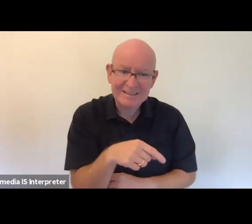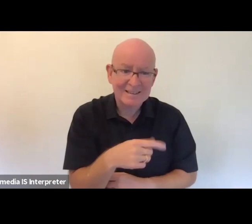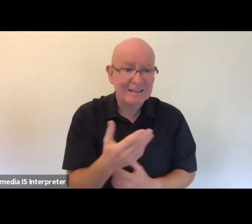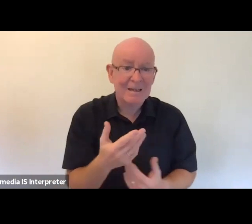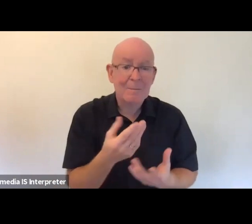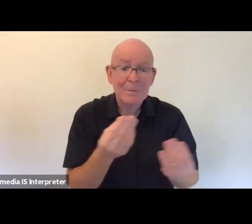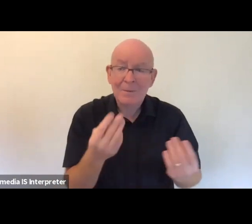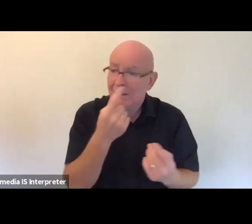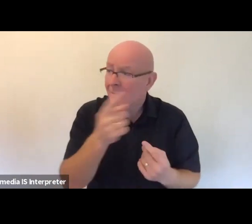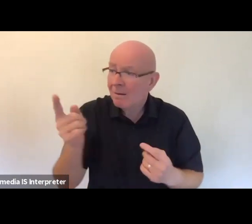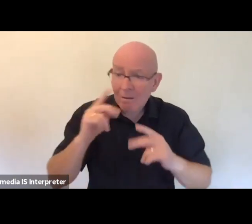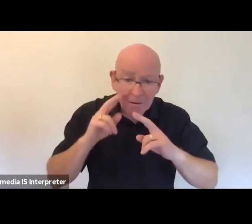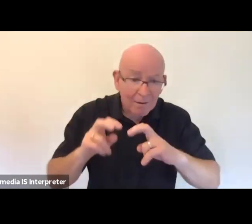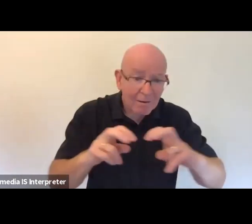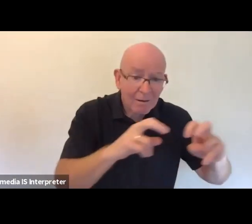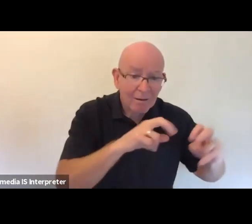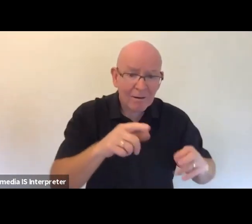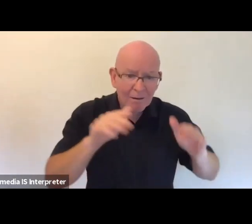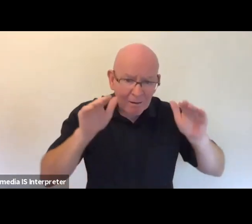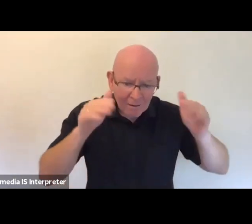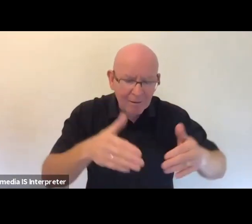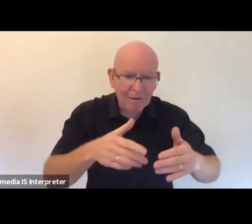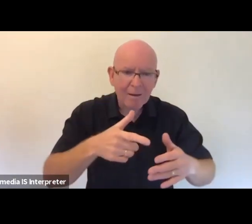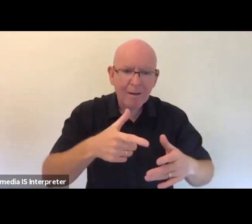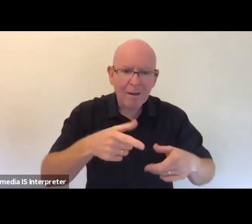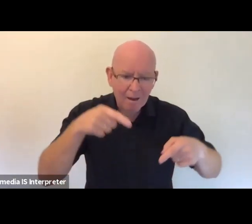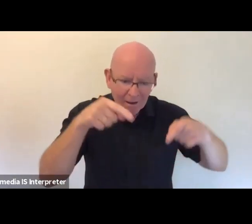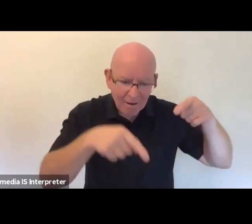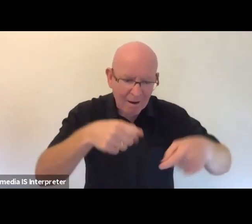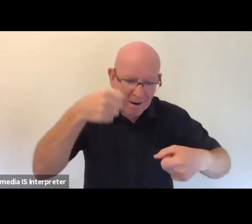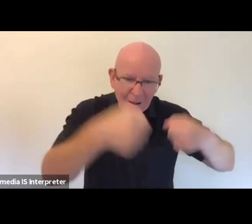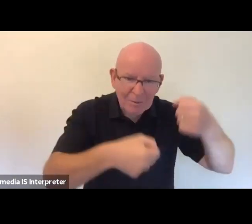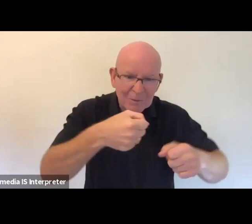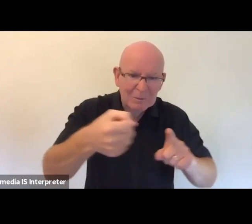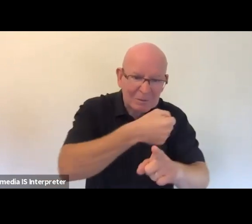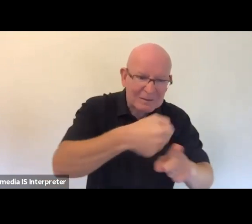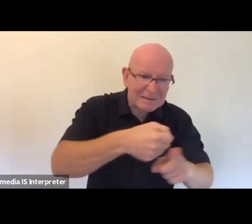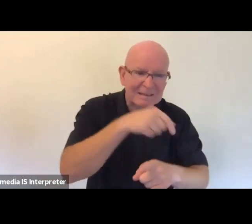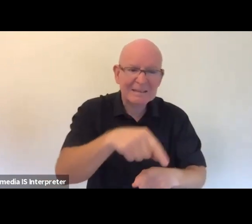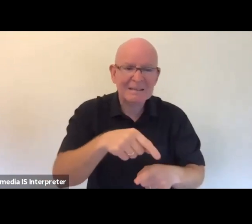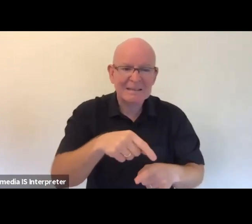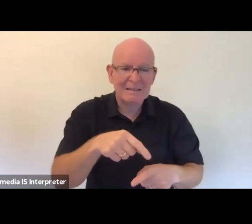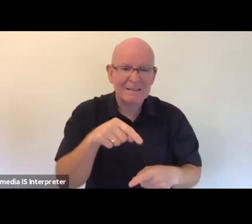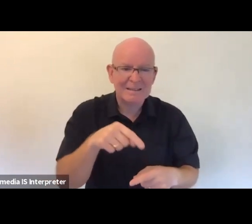sexuality and reproductive health care denial, as far as women with disabilities are concerned. Thanks.